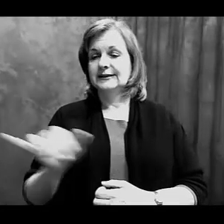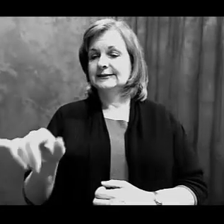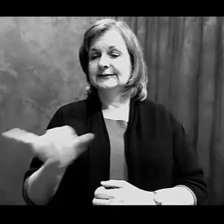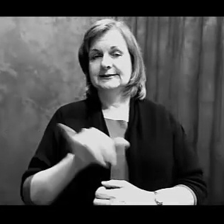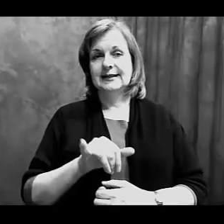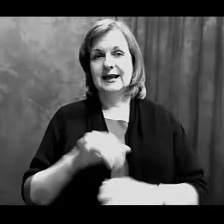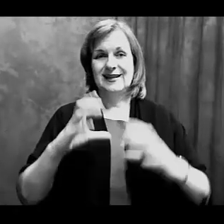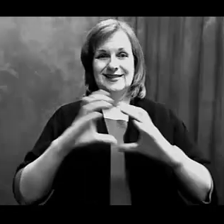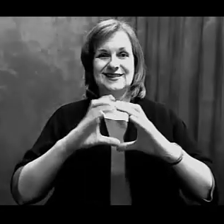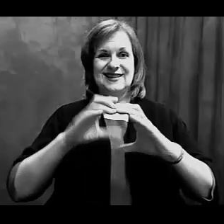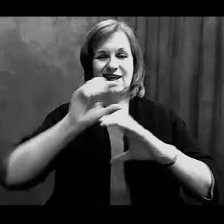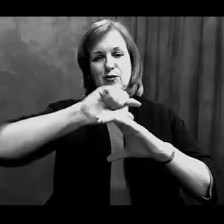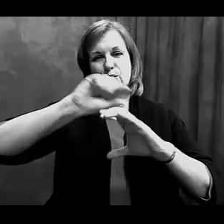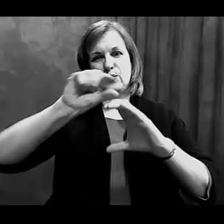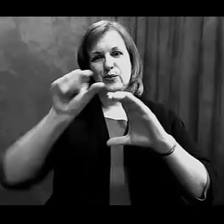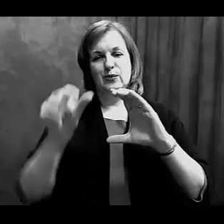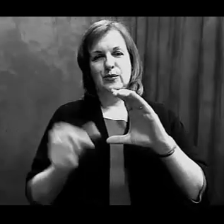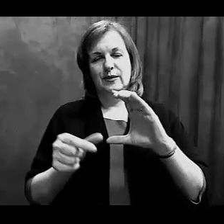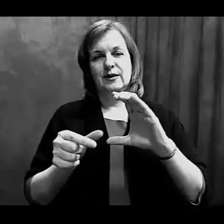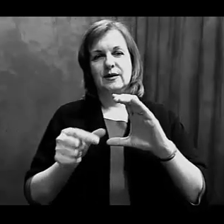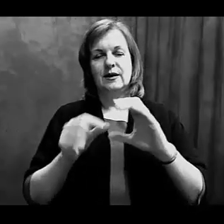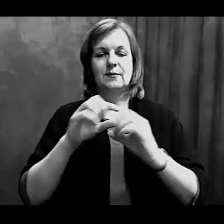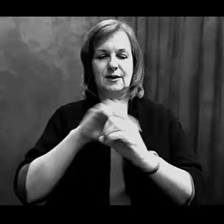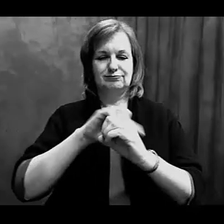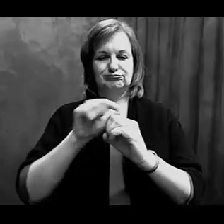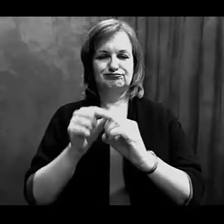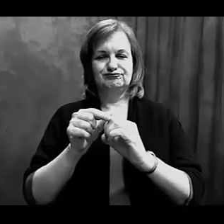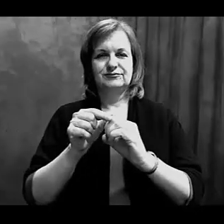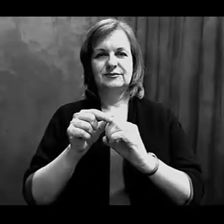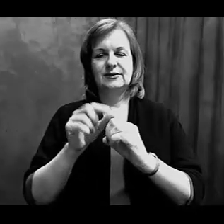just like the outside of the cell that's going to protect the nucleus